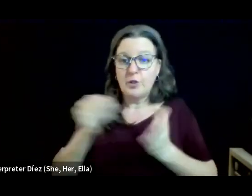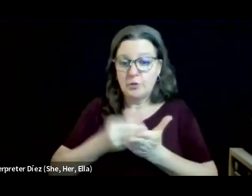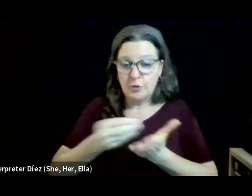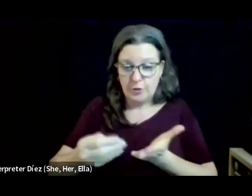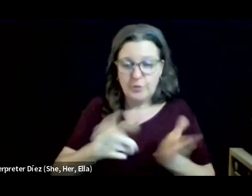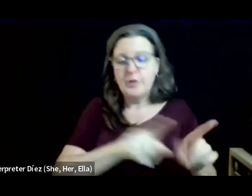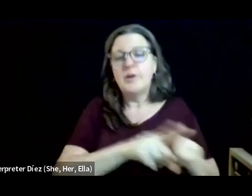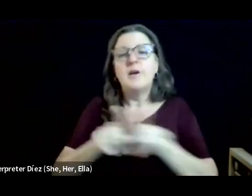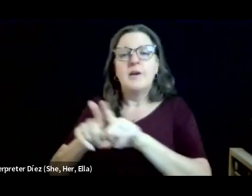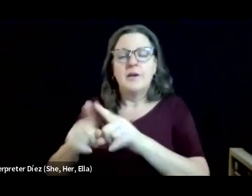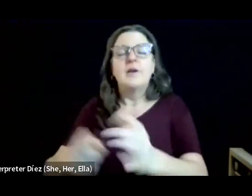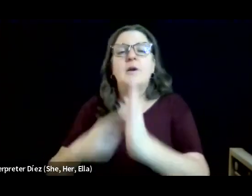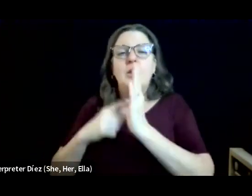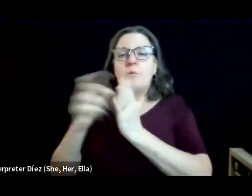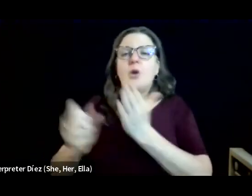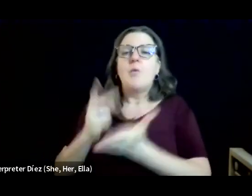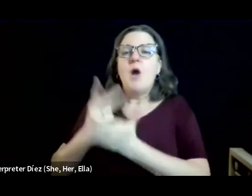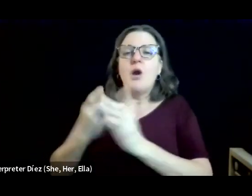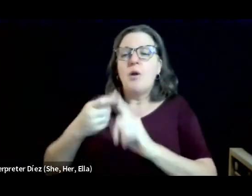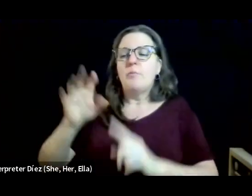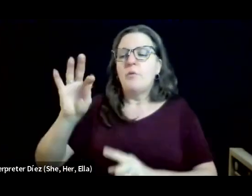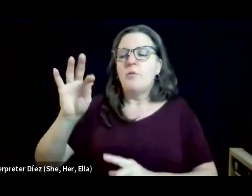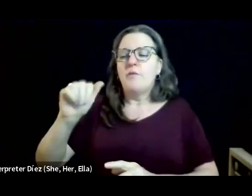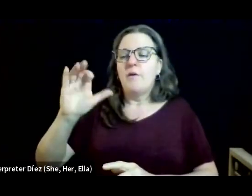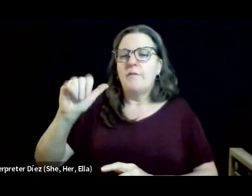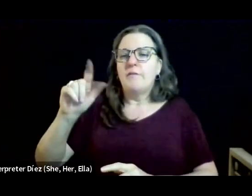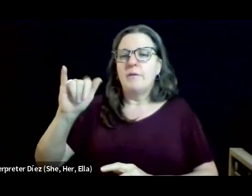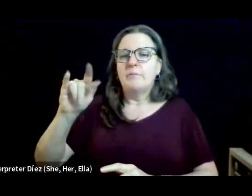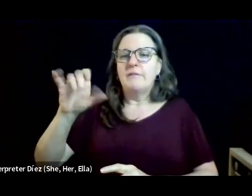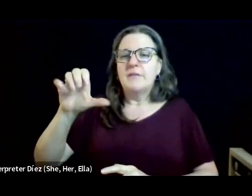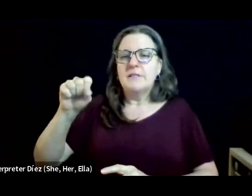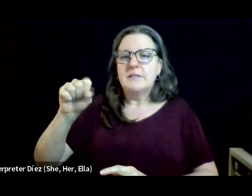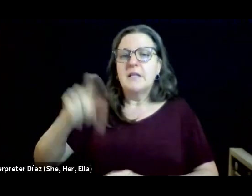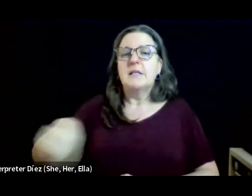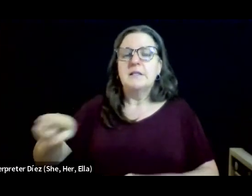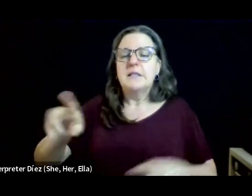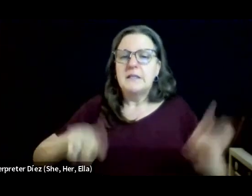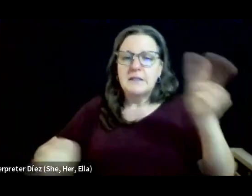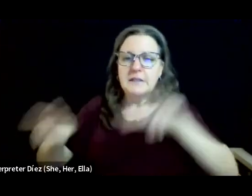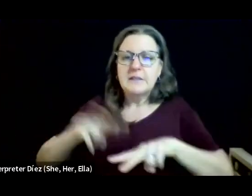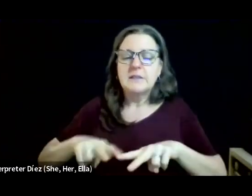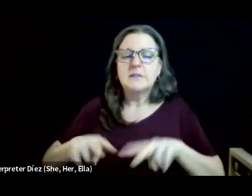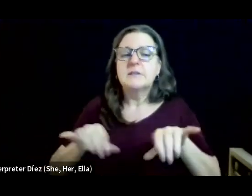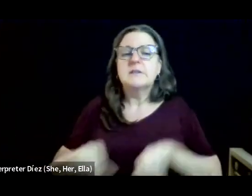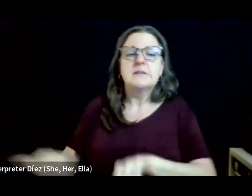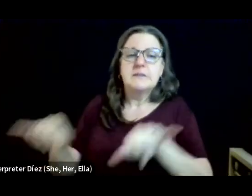from our Facilities Department. They're looking at things such as District standards or spacing requirements.